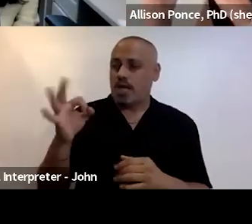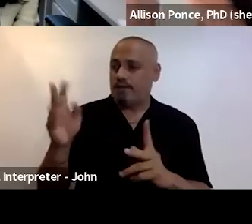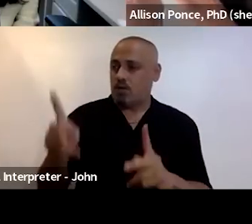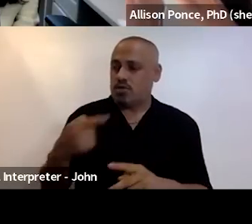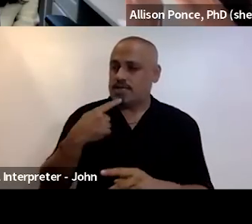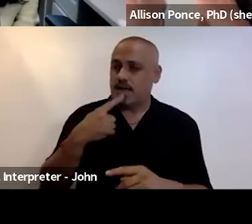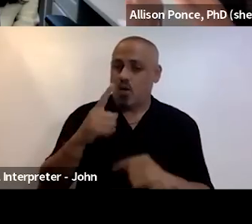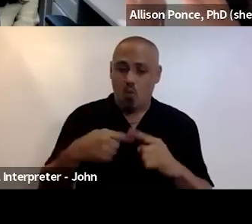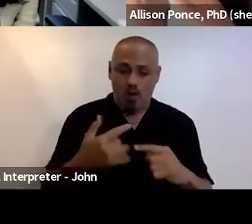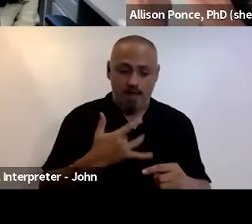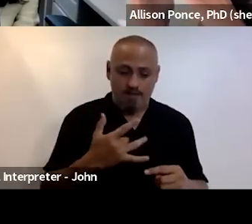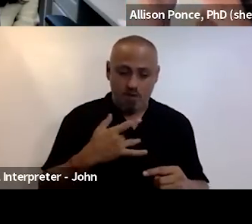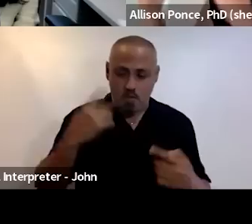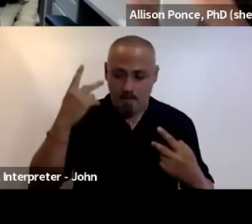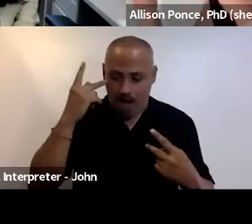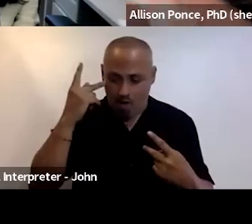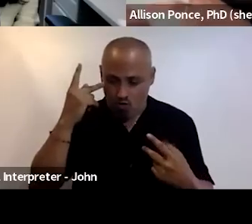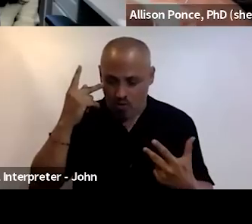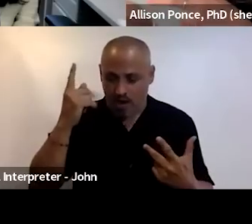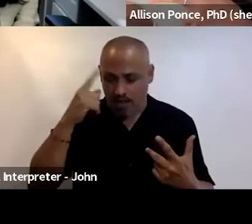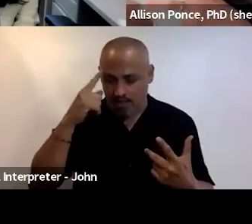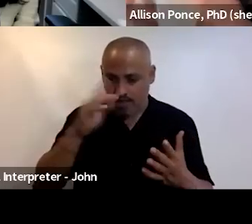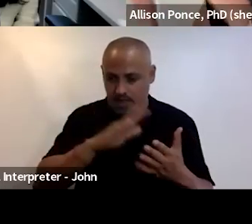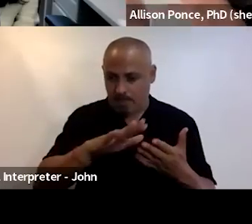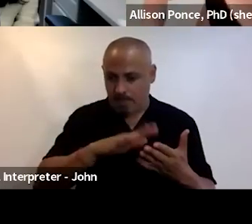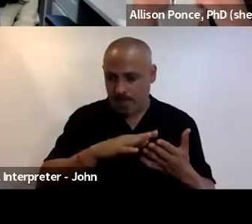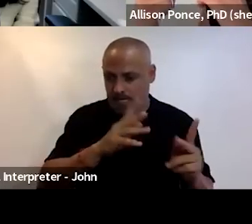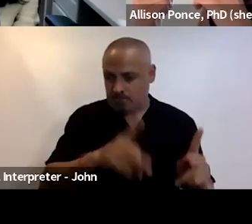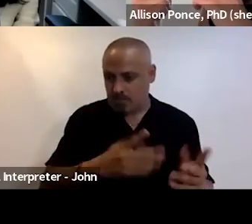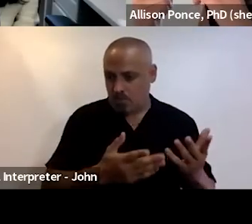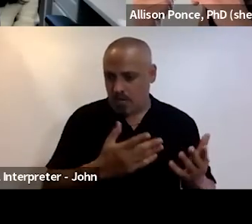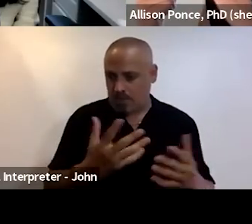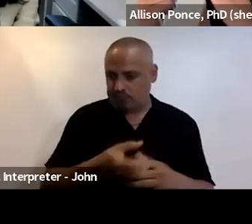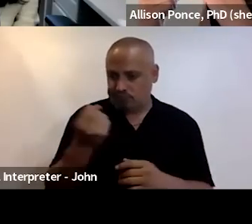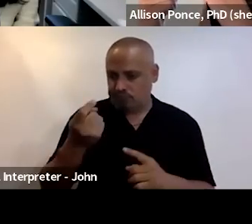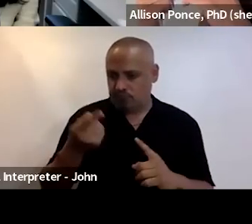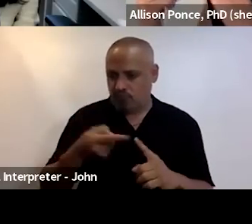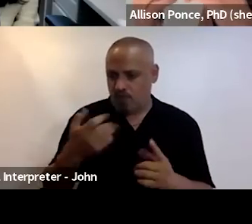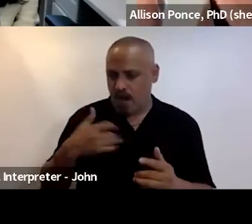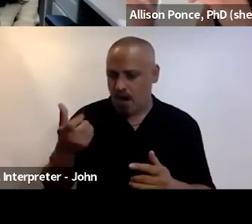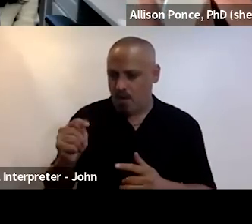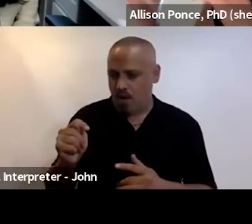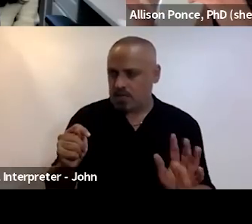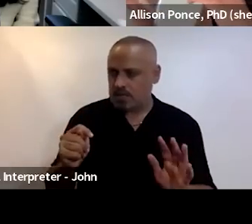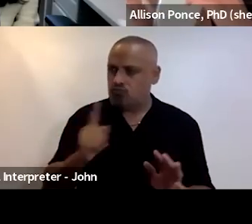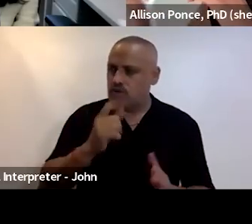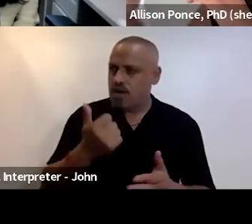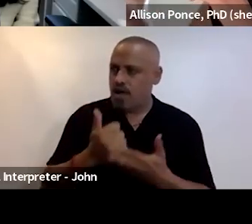"Well, when I feel really paranoid, I think the maintenance folks might be taking something from my apartment, and it'd be really helpful to me if